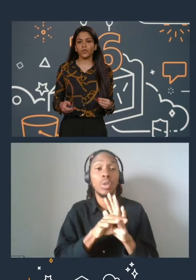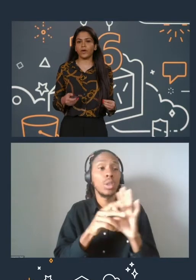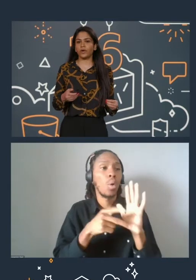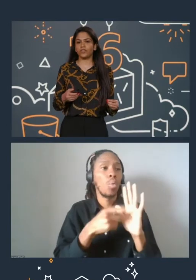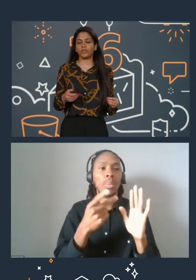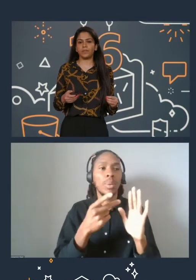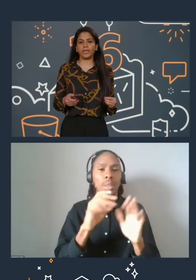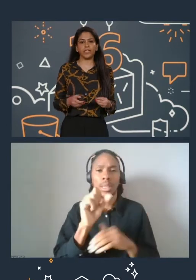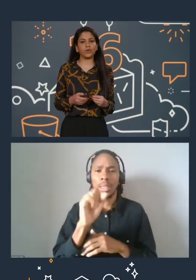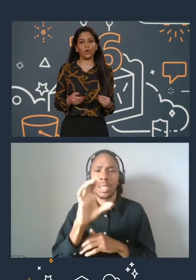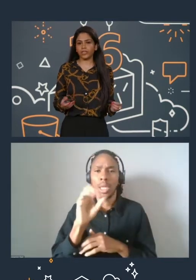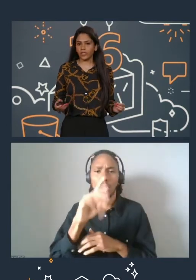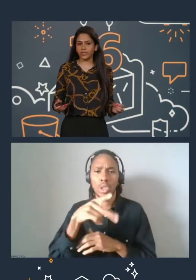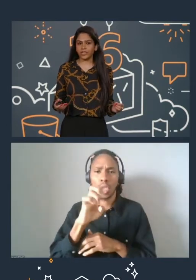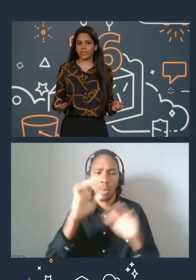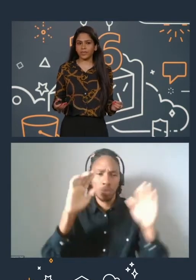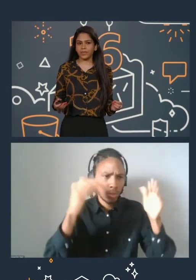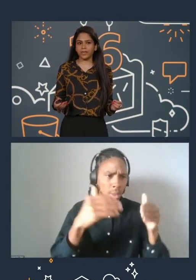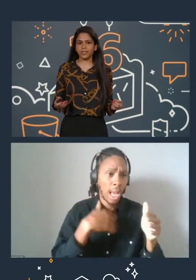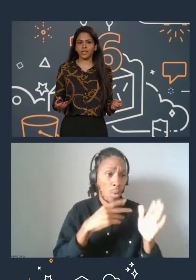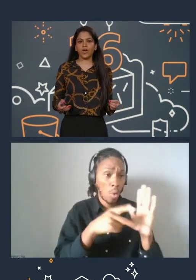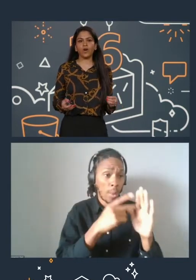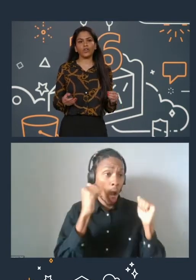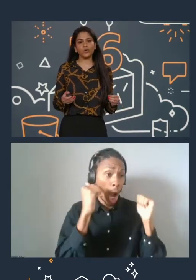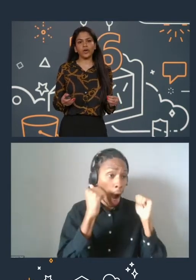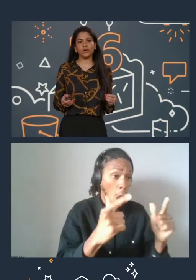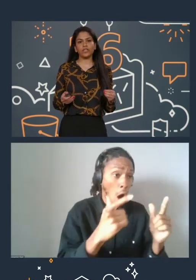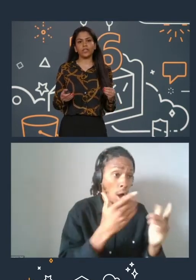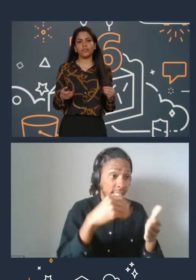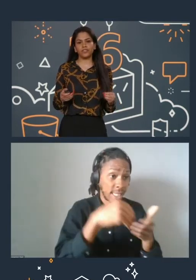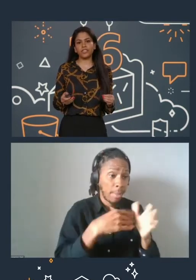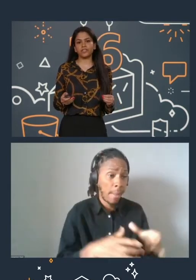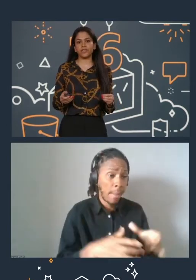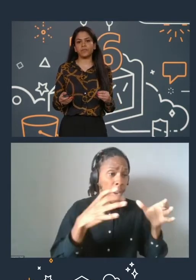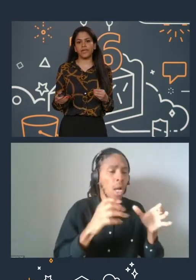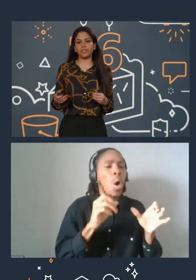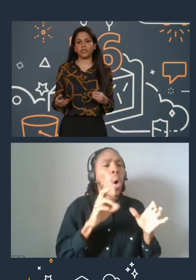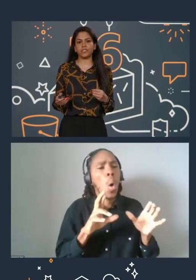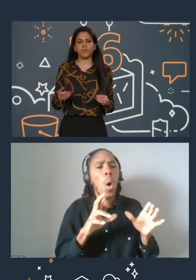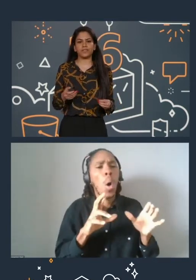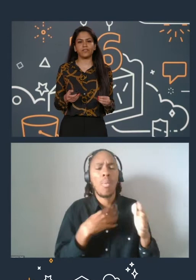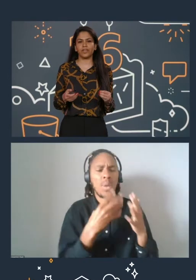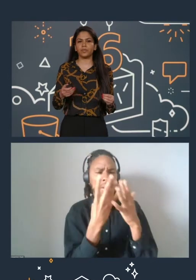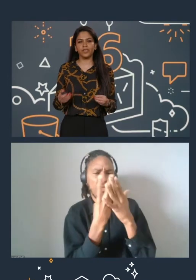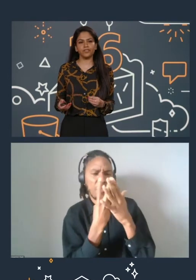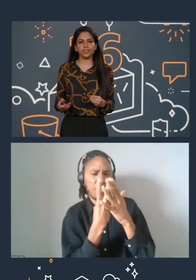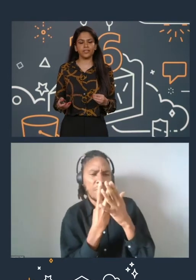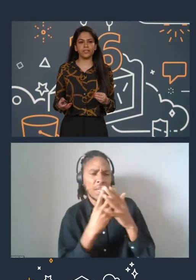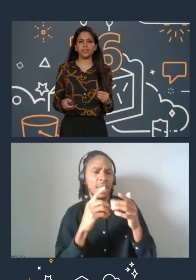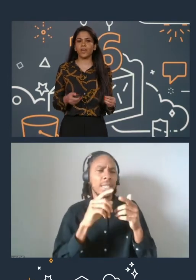Do I want to replicate all the objects in my bucket or I wanna filter it based on specific prefixes,